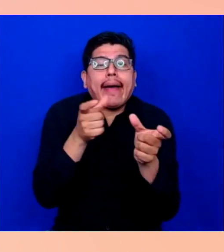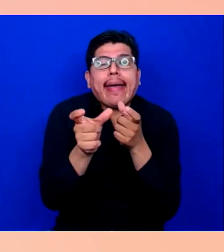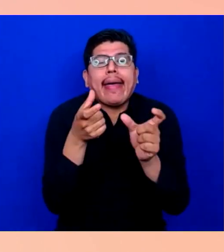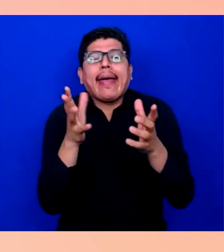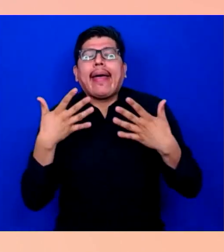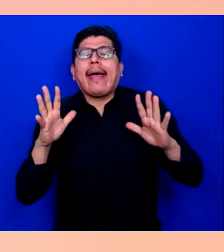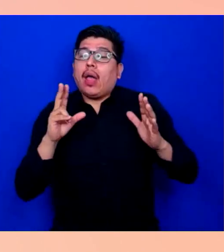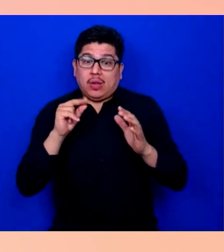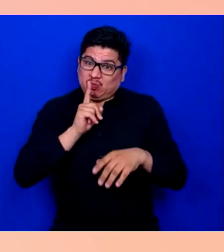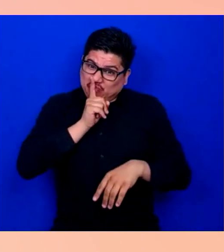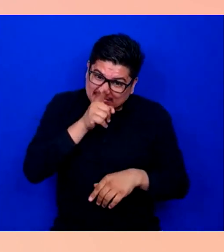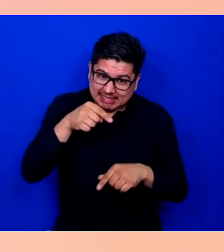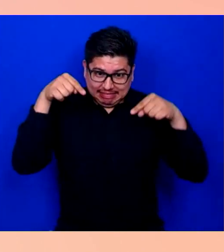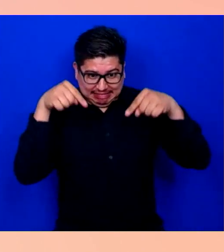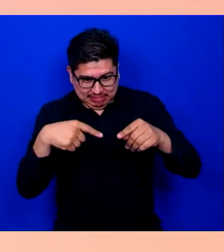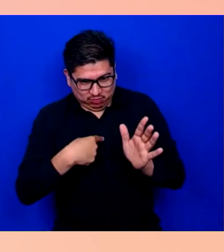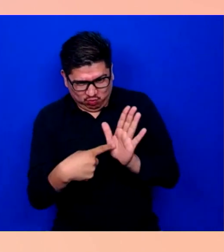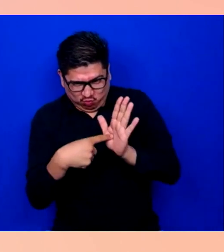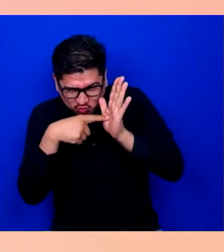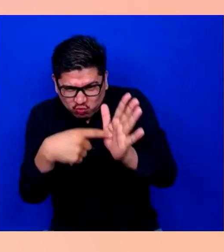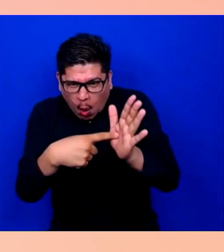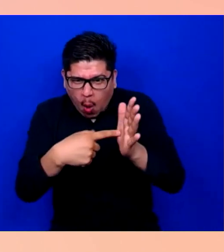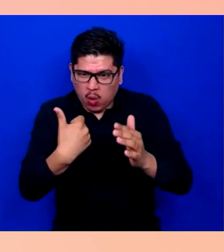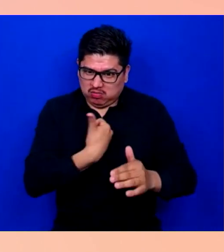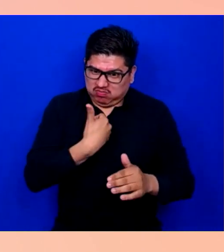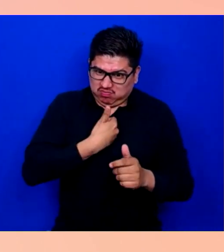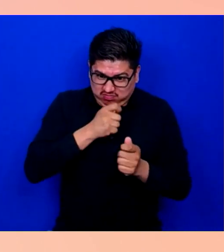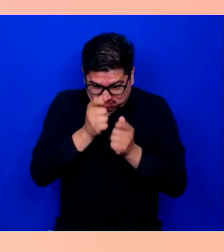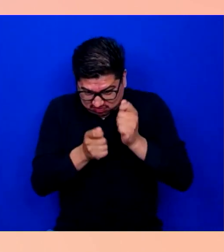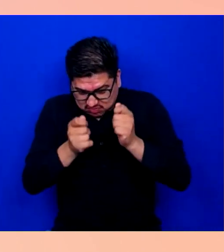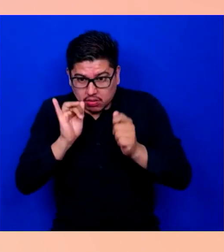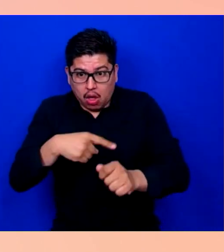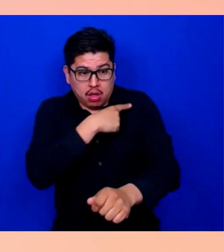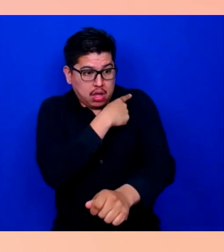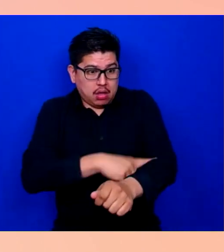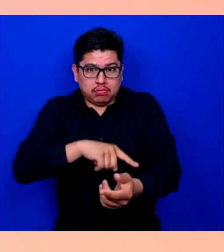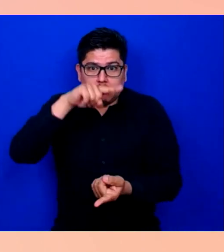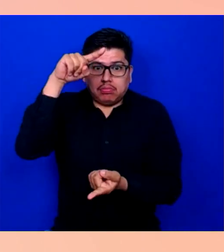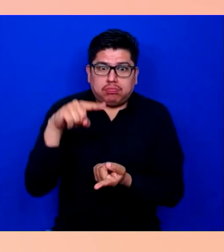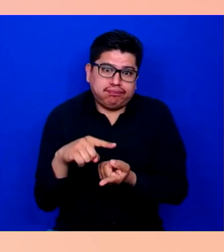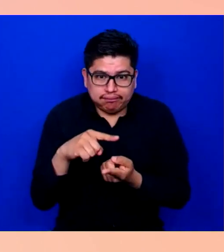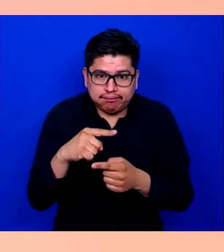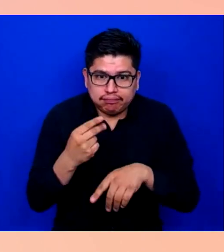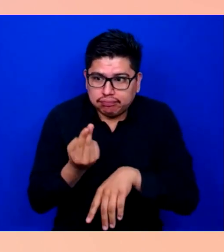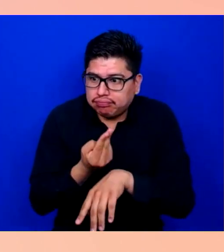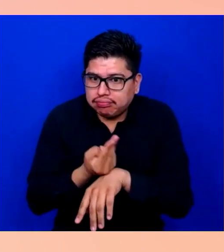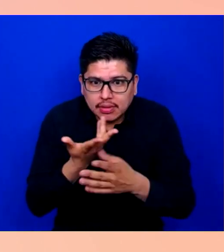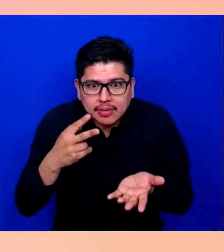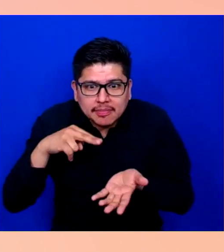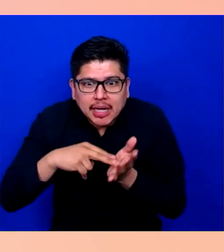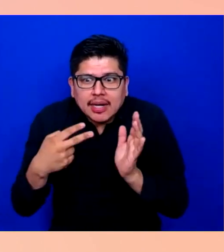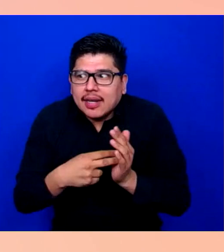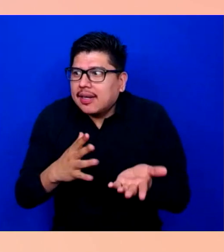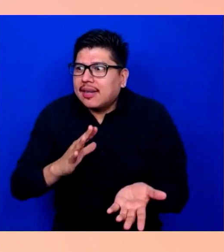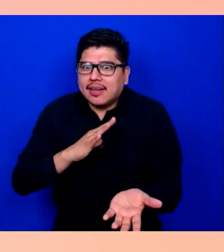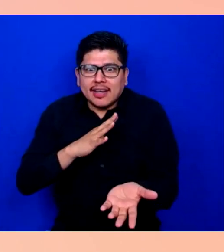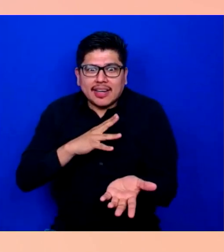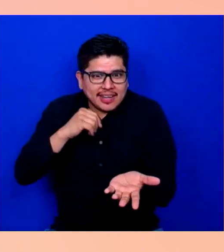myself when my arm stopped working every single day. It took enough load off of my arms that I